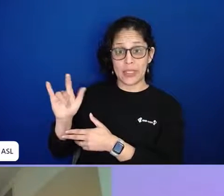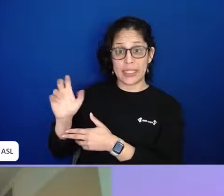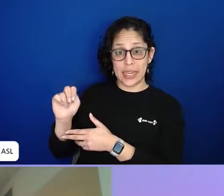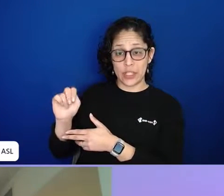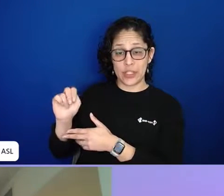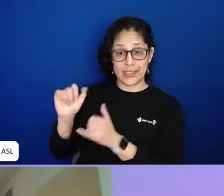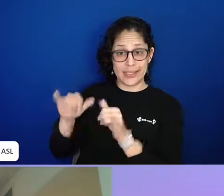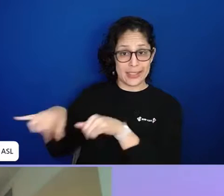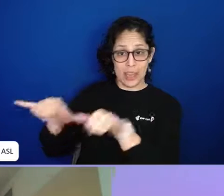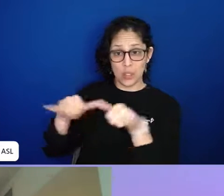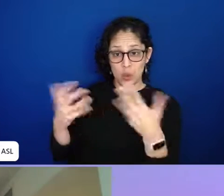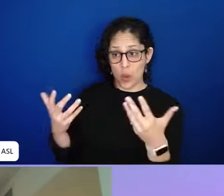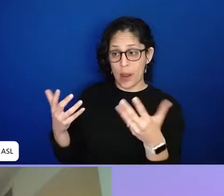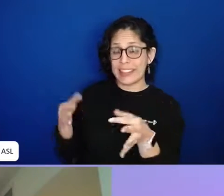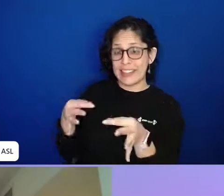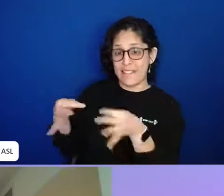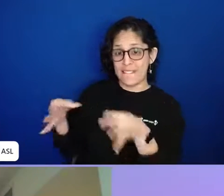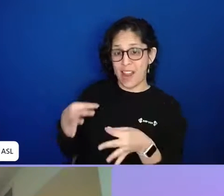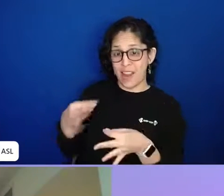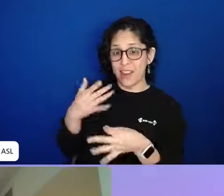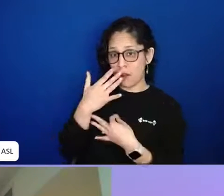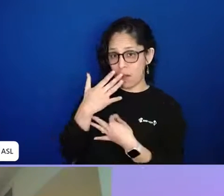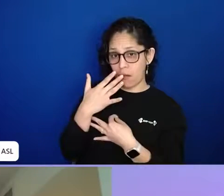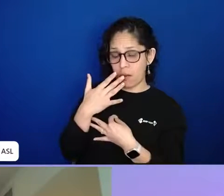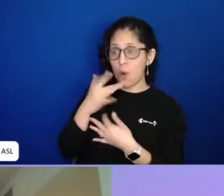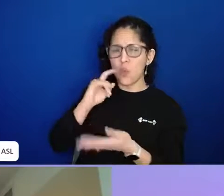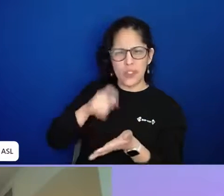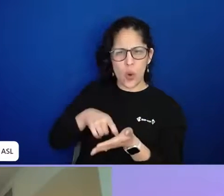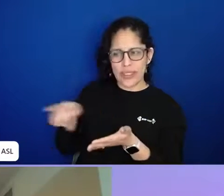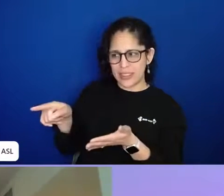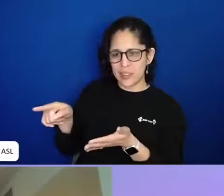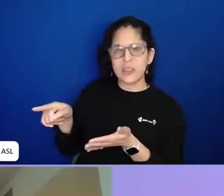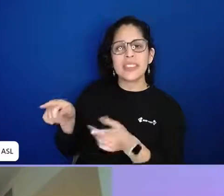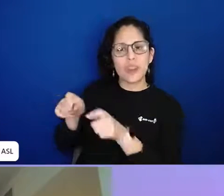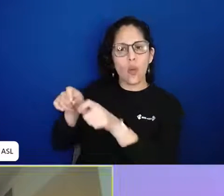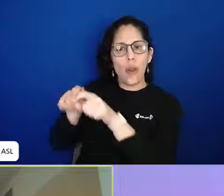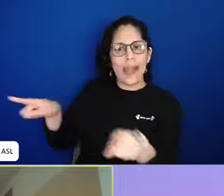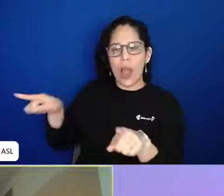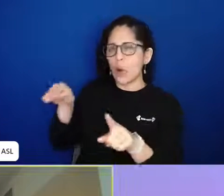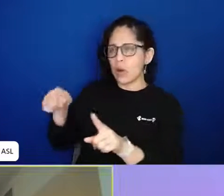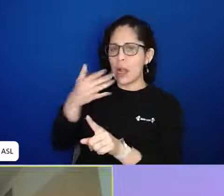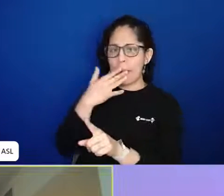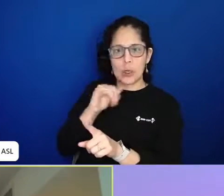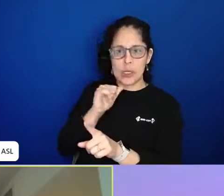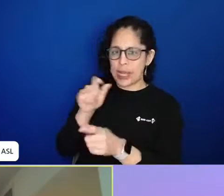hey, designers, our annotation standards are to define the color and we